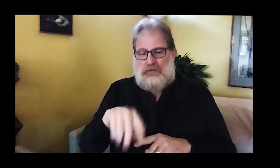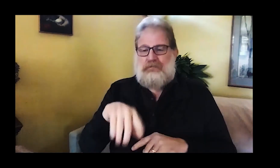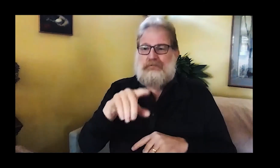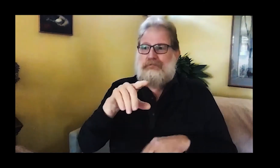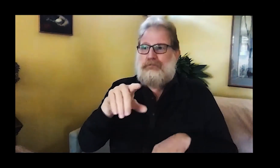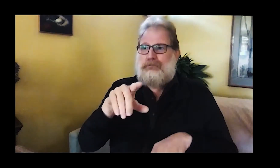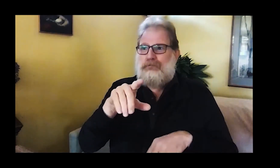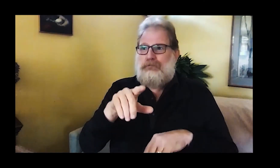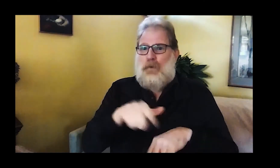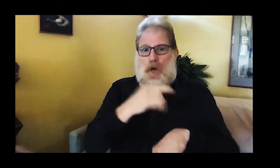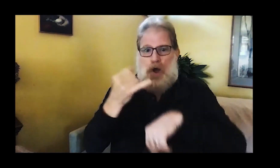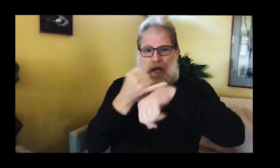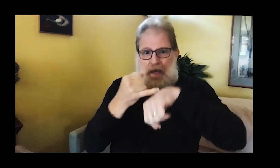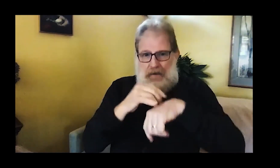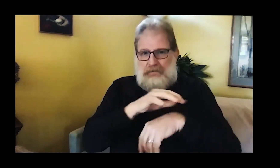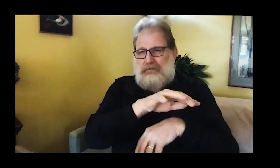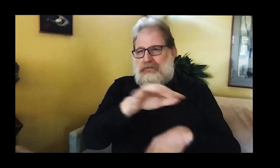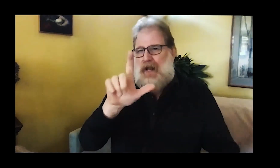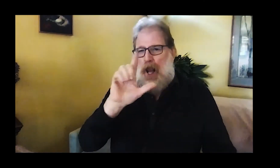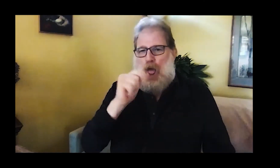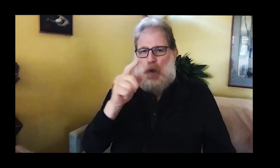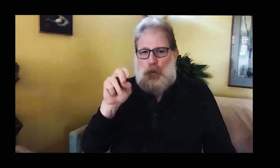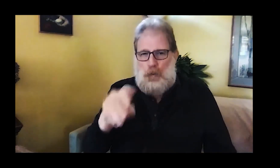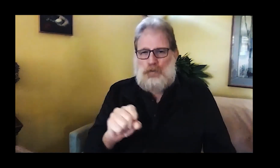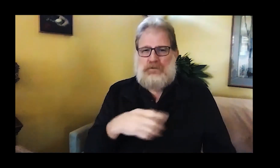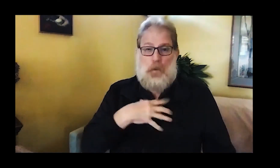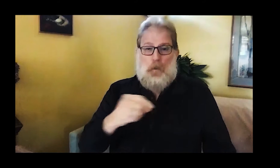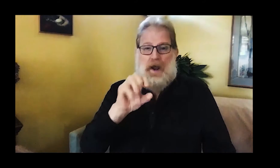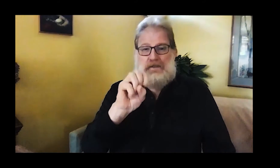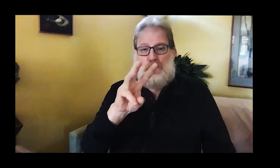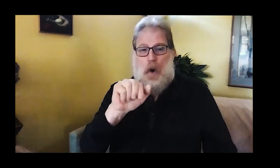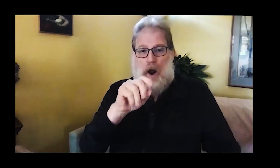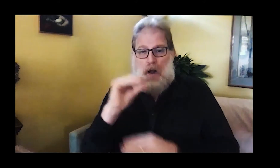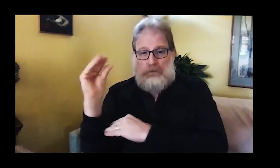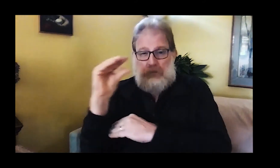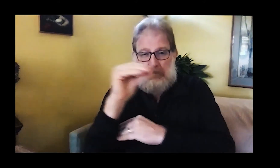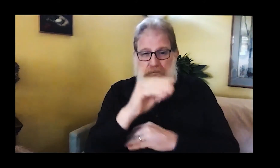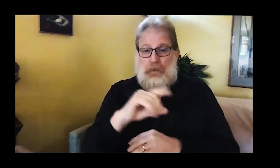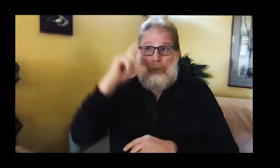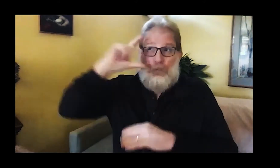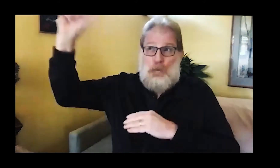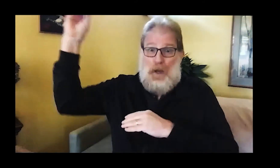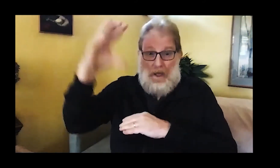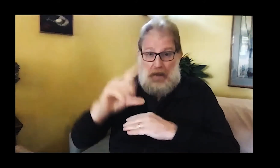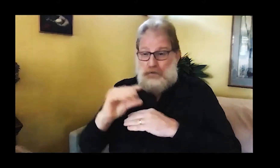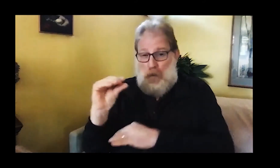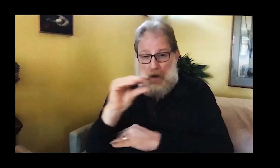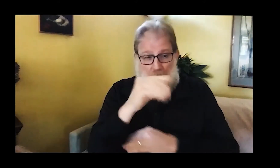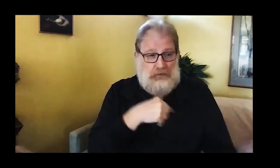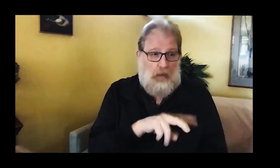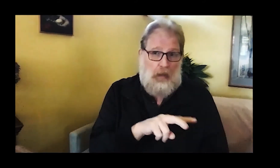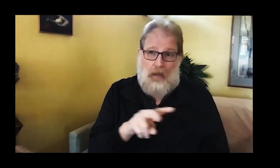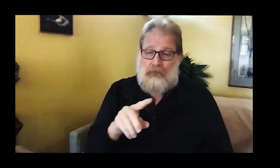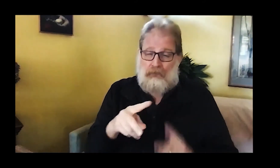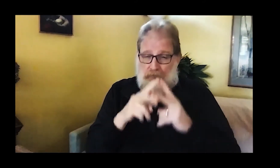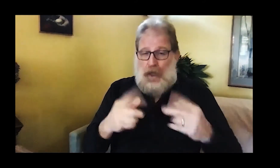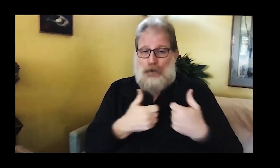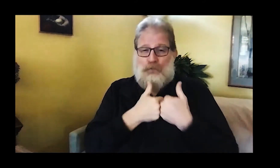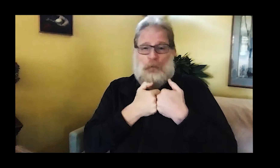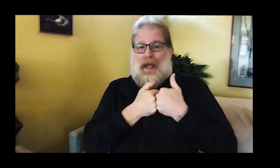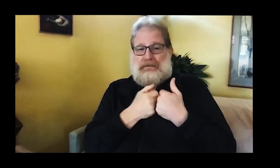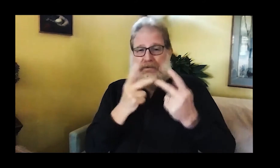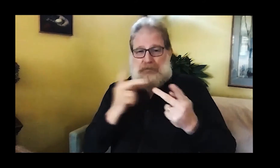on Long Island Sound. There was swans and loons, and it was just beautiful. It was a very romantic